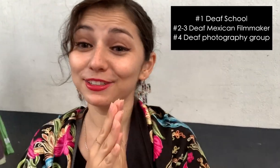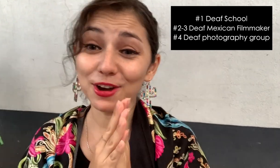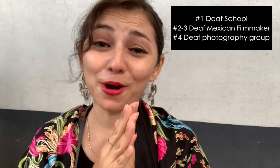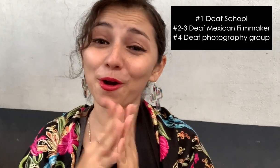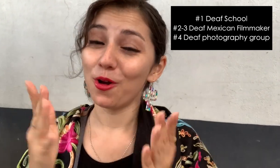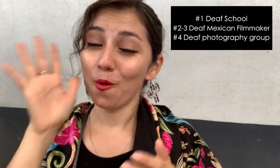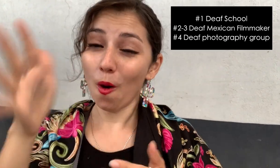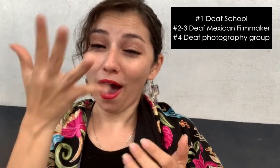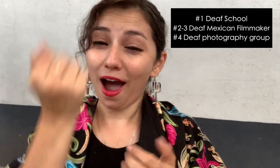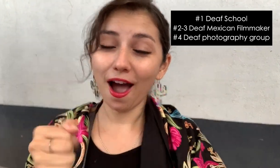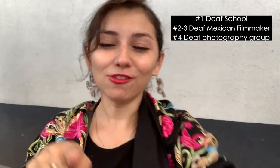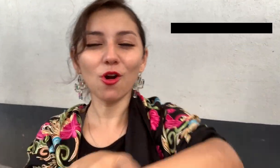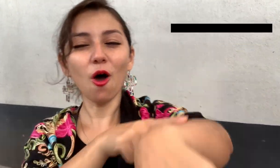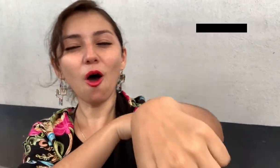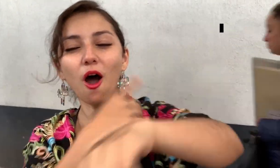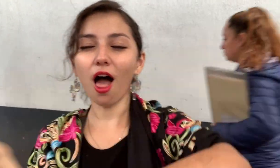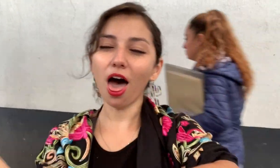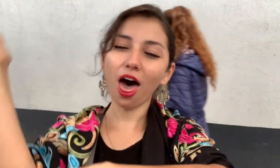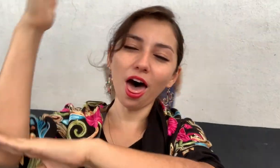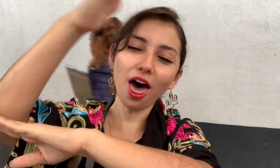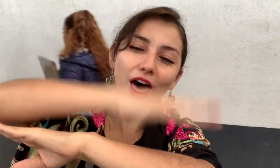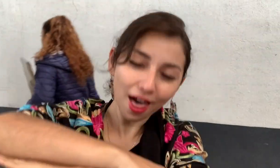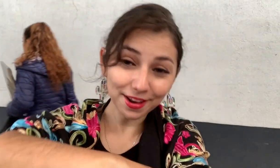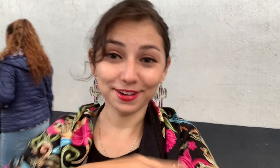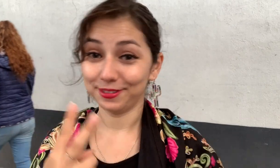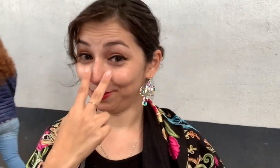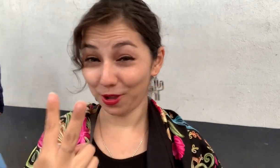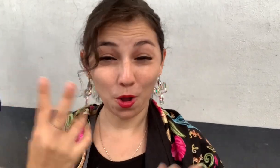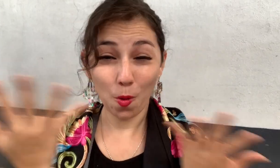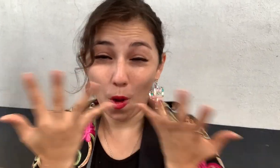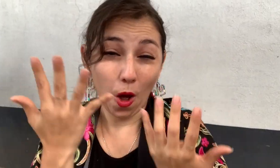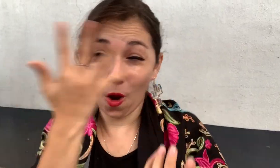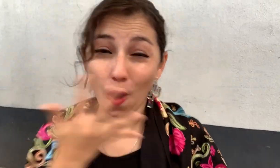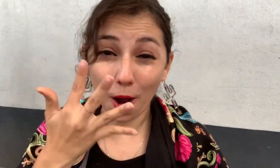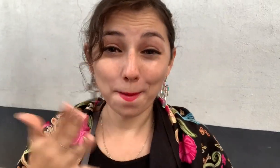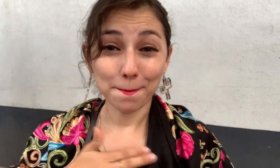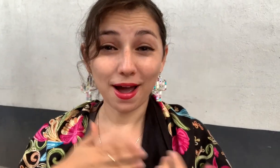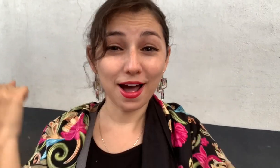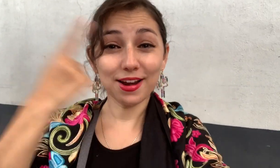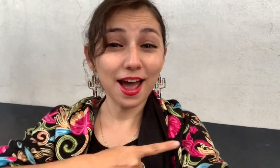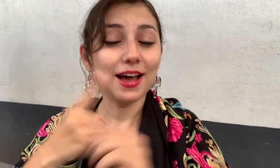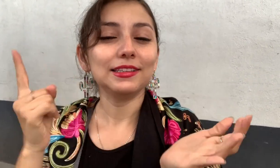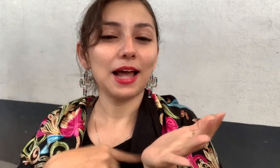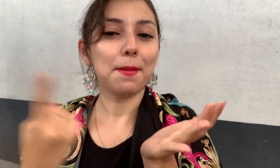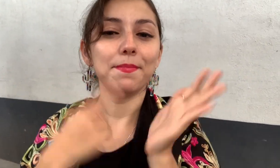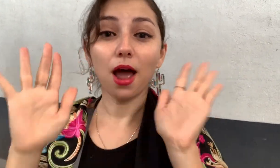Soo.... I will have a very long day today So this is what my day looks like - sometimes.